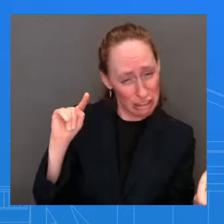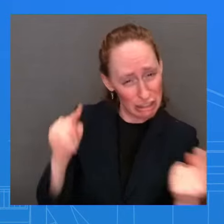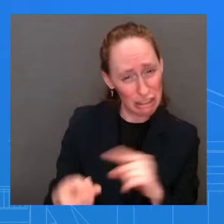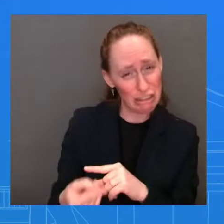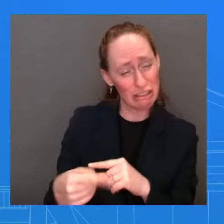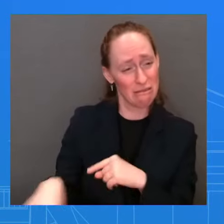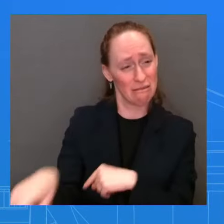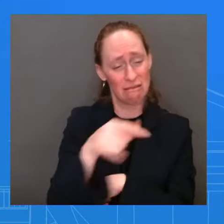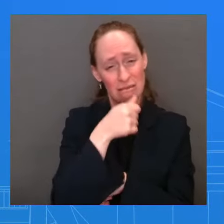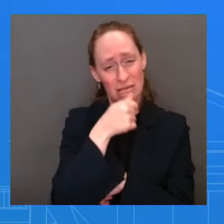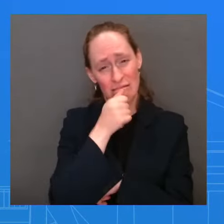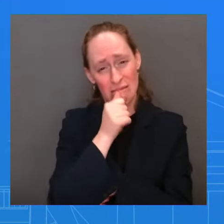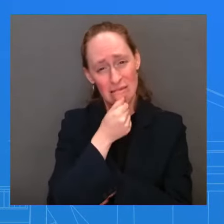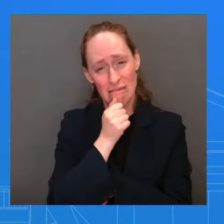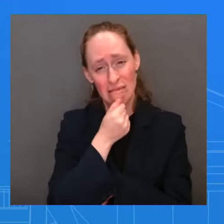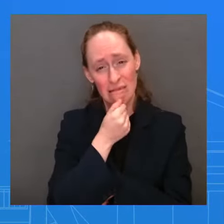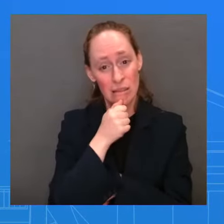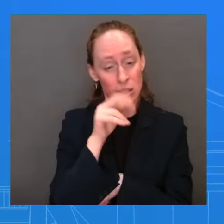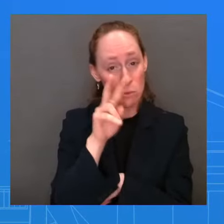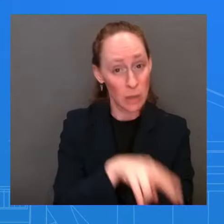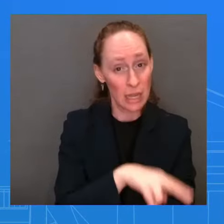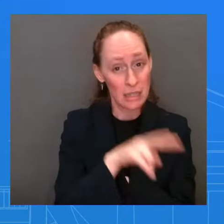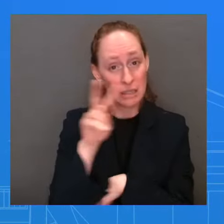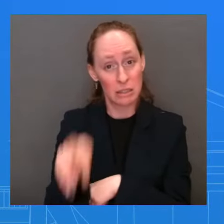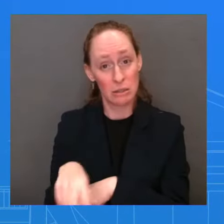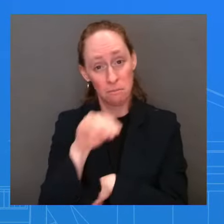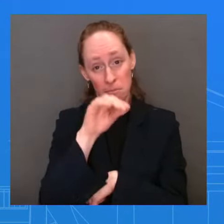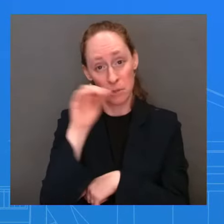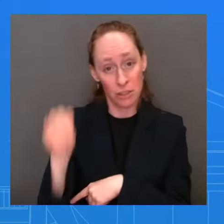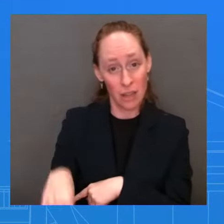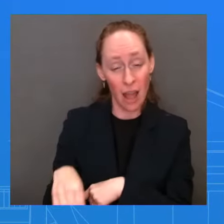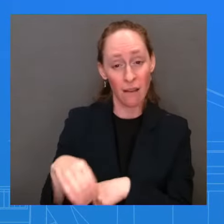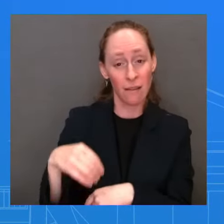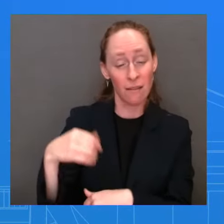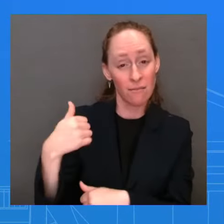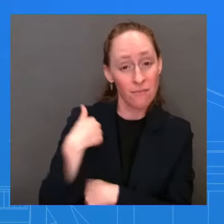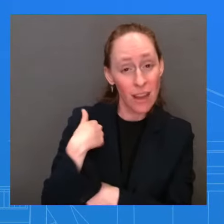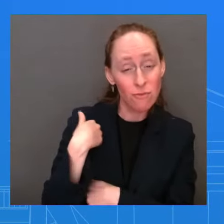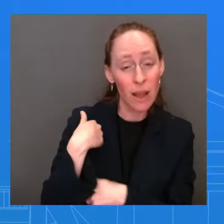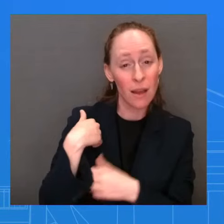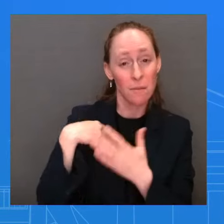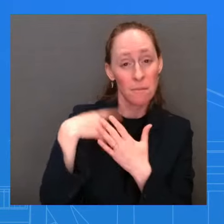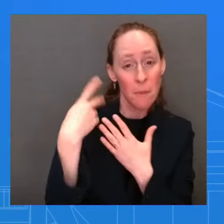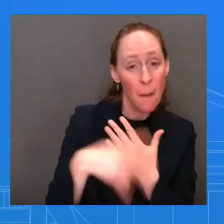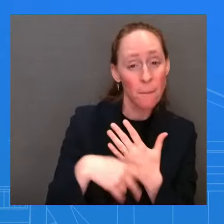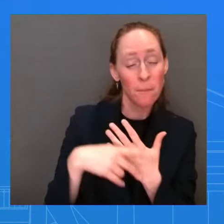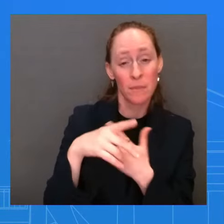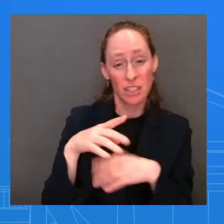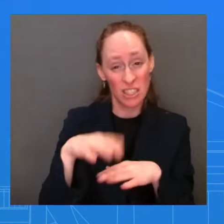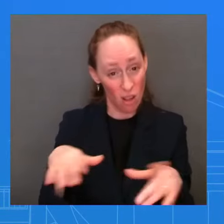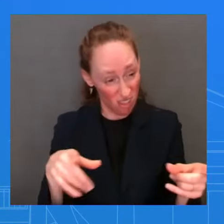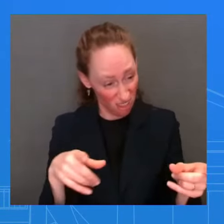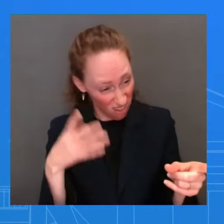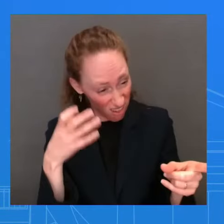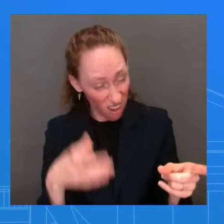that matters to veterans, seniors, our children. I mean, that's what they put forward. And to say to us that the only way